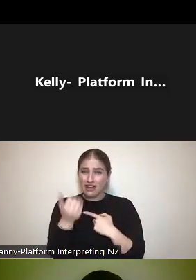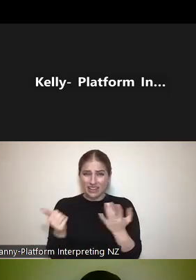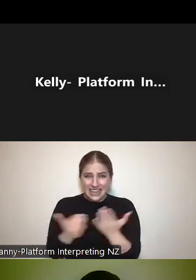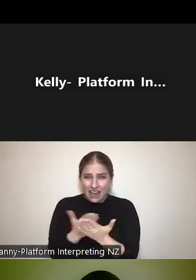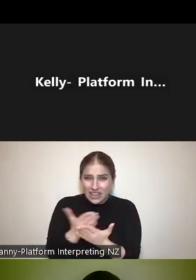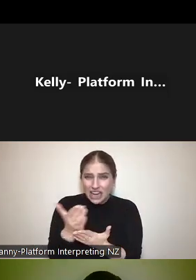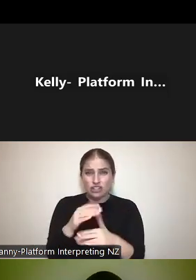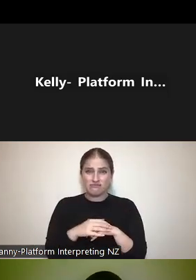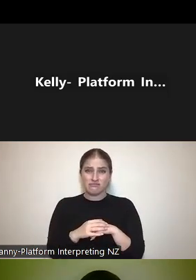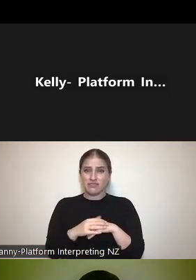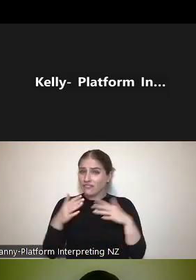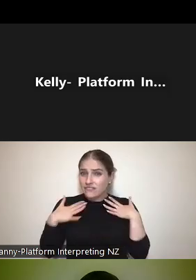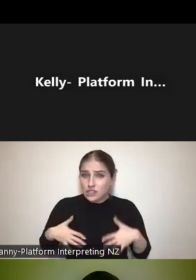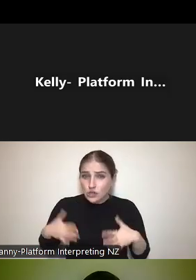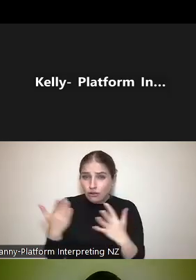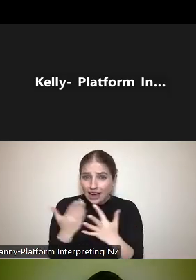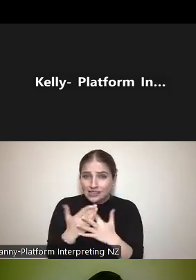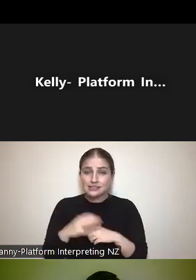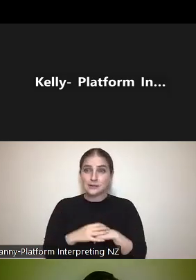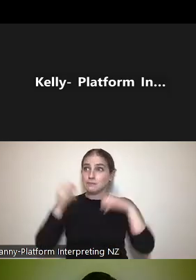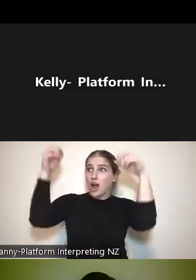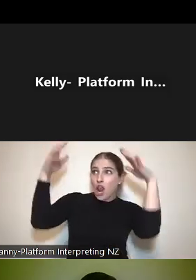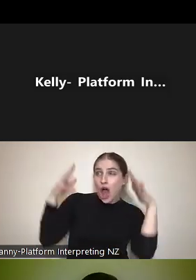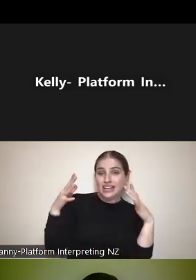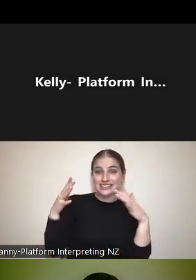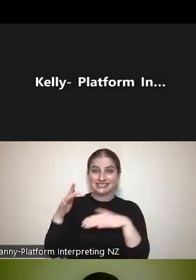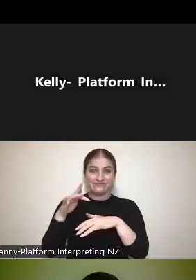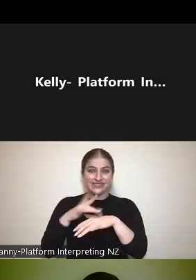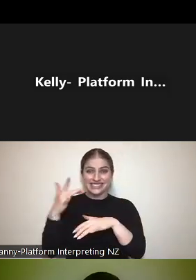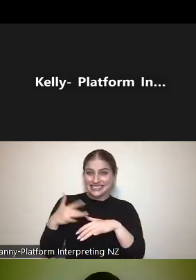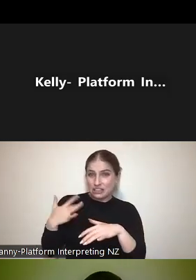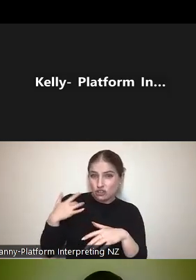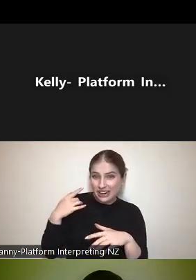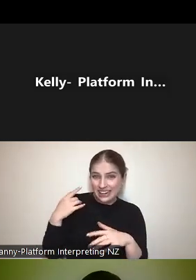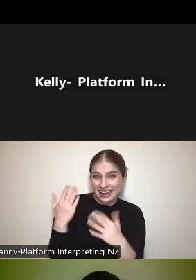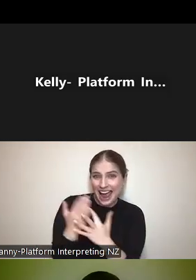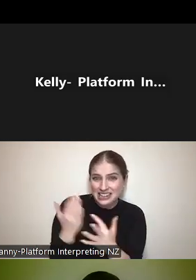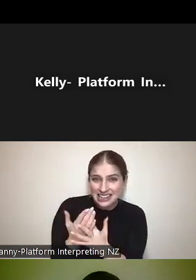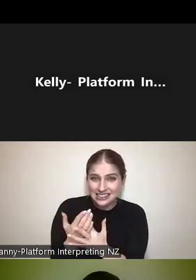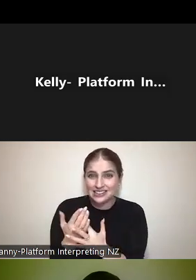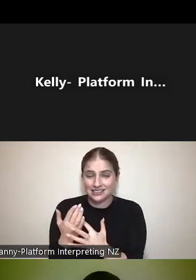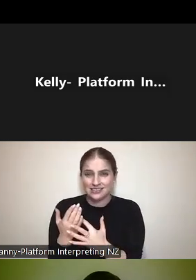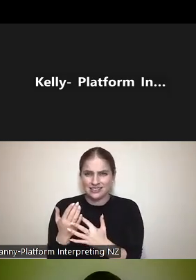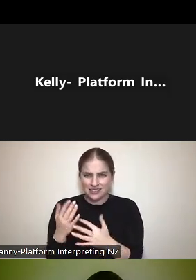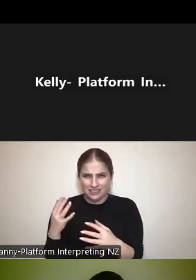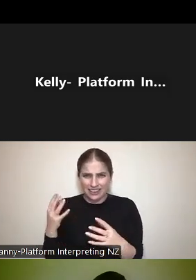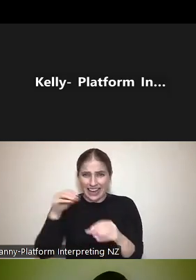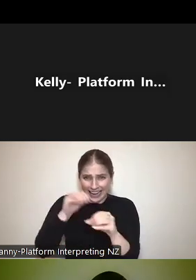showing the lights, the sensory access, and captioning that resource, so that as many people as possible can use it, so that you're not having to